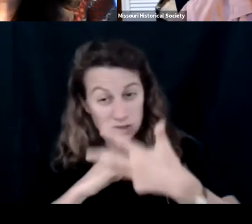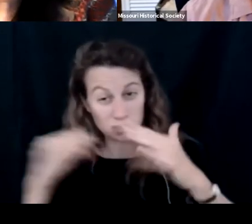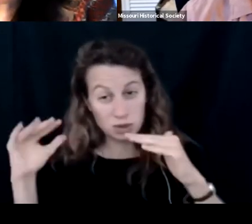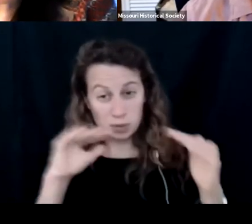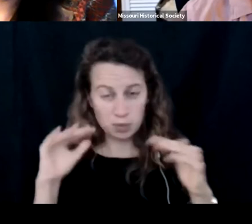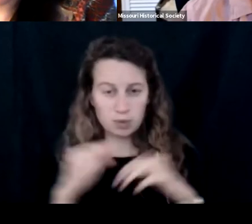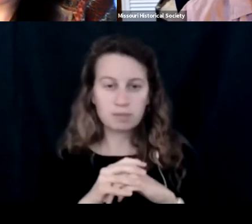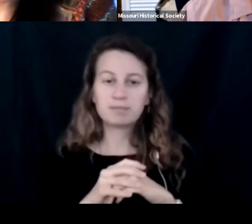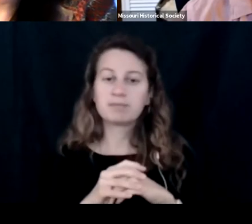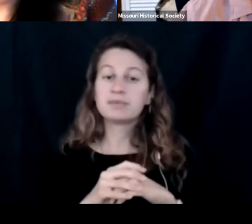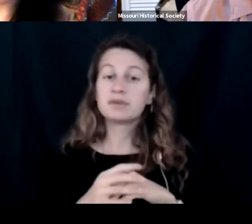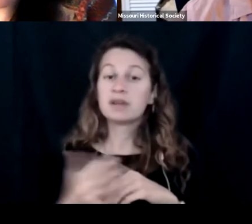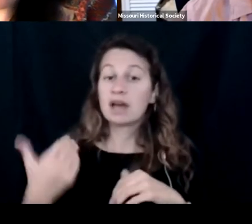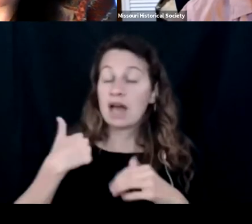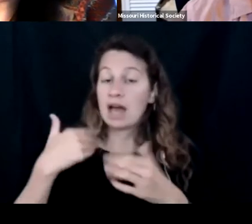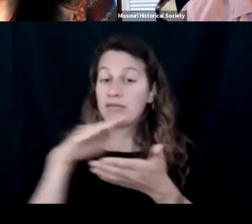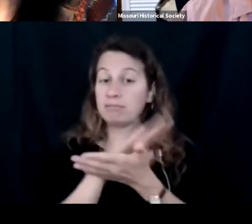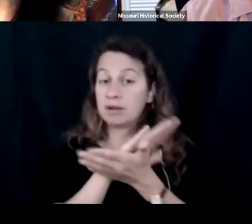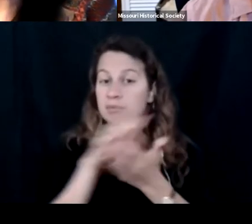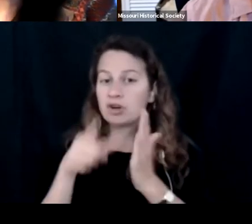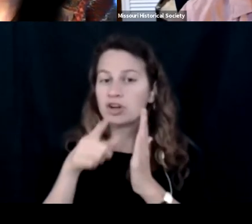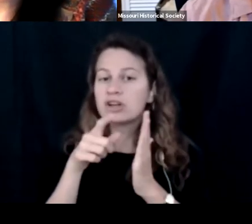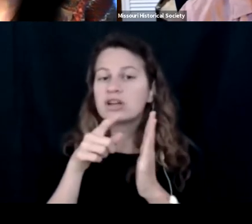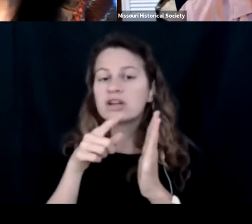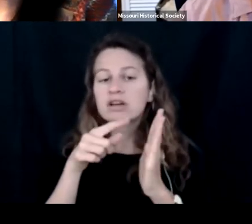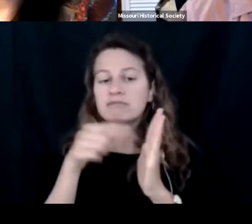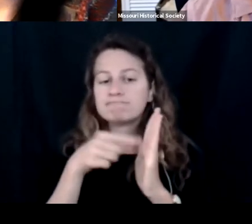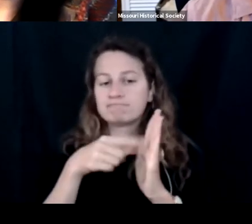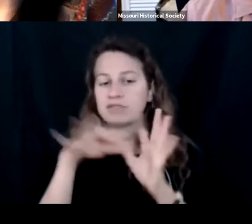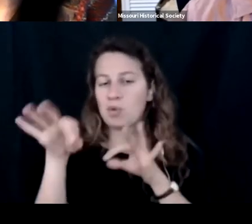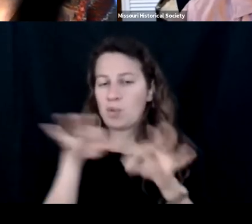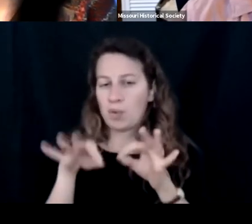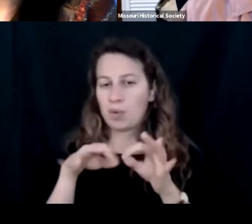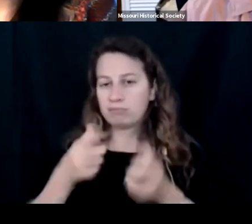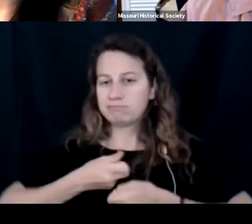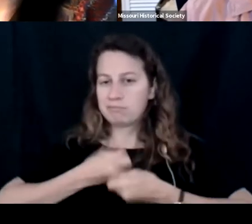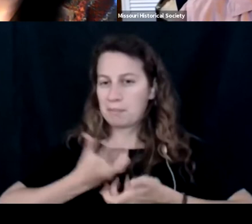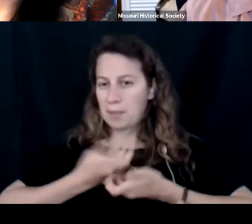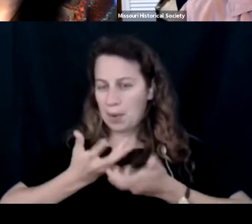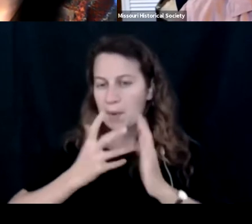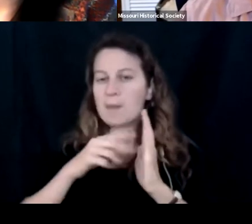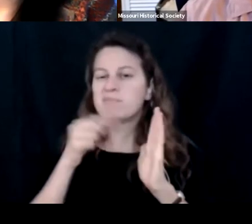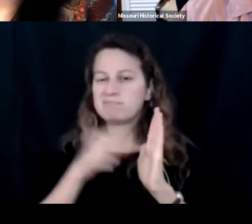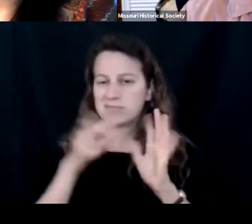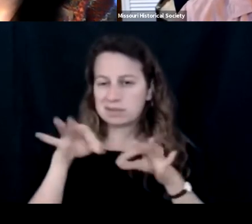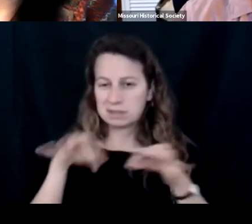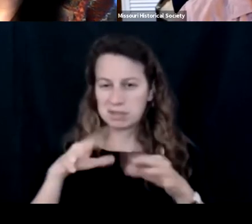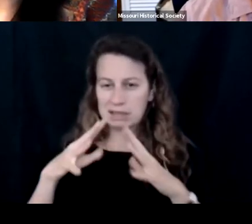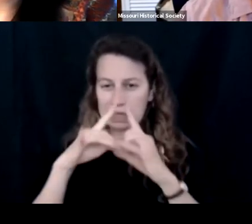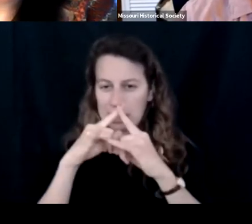or maybe similar to the recent protest against holding